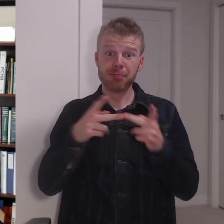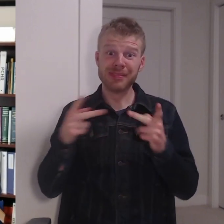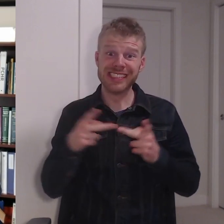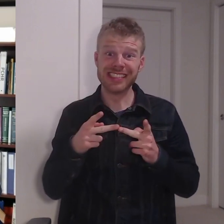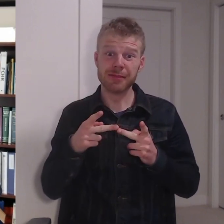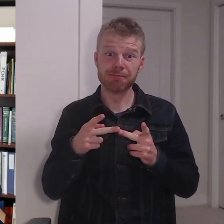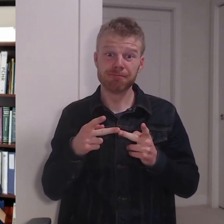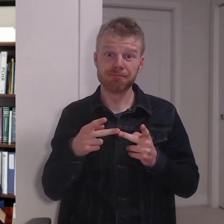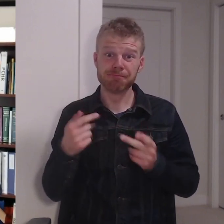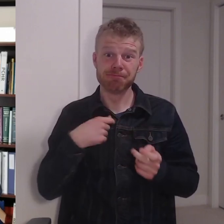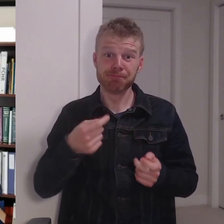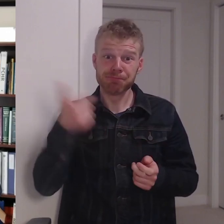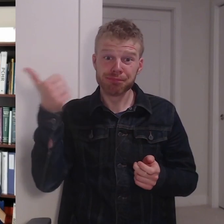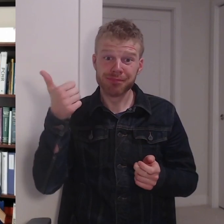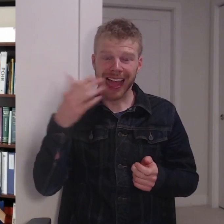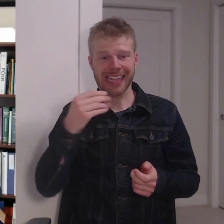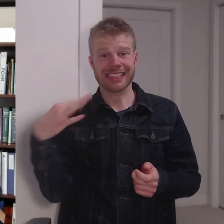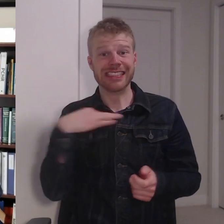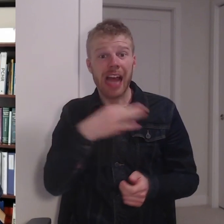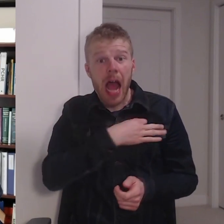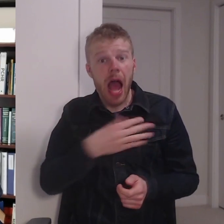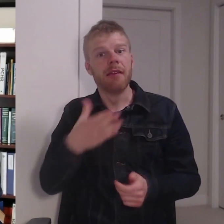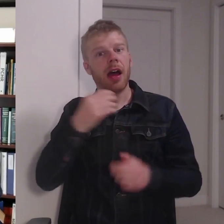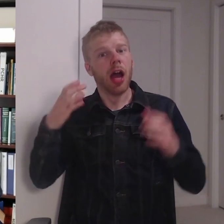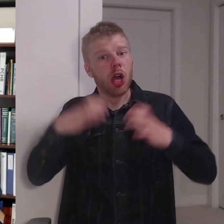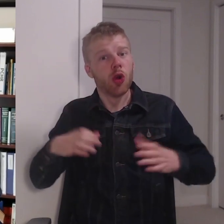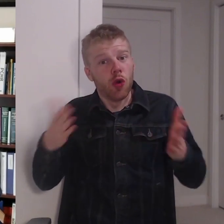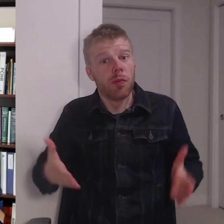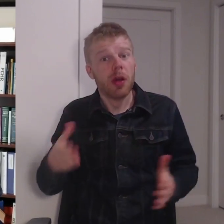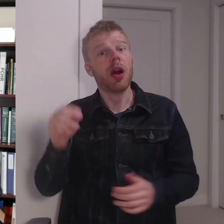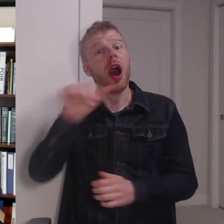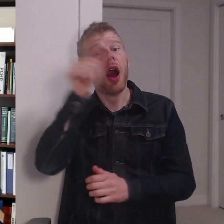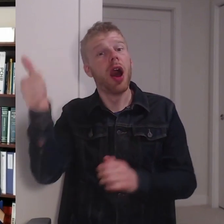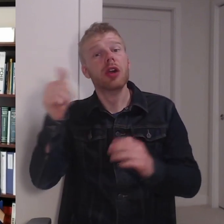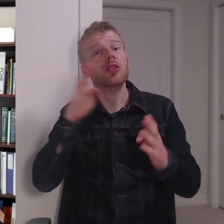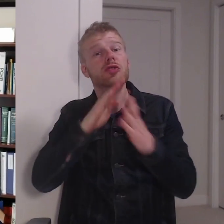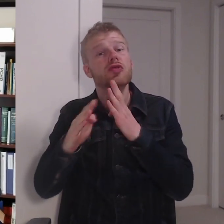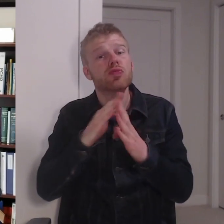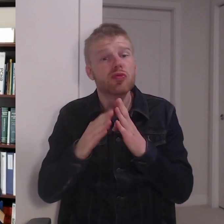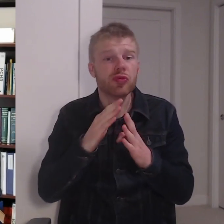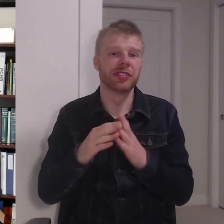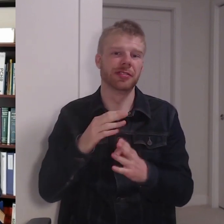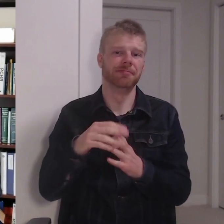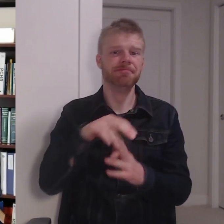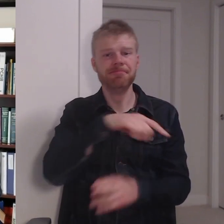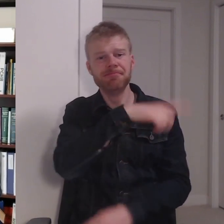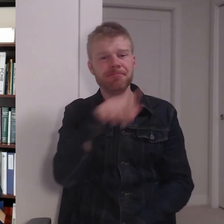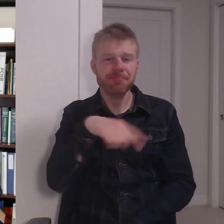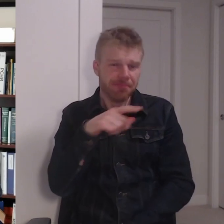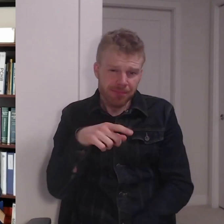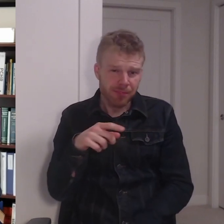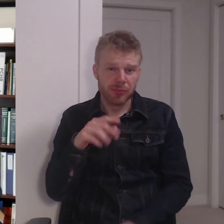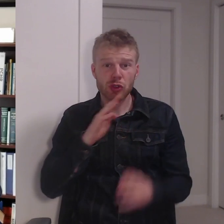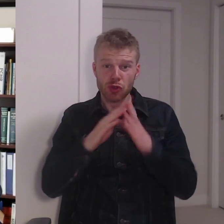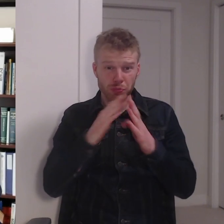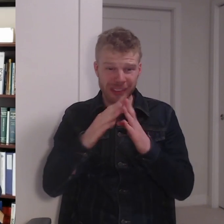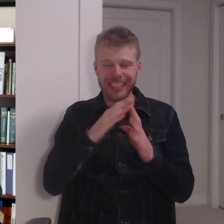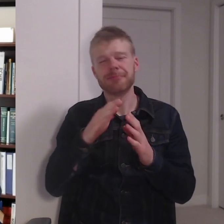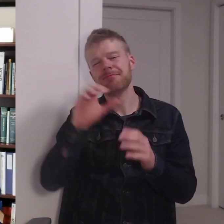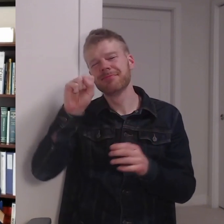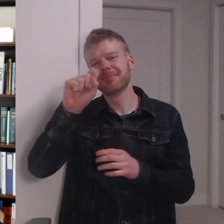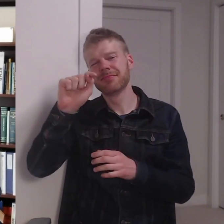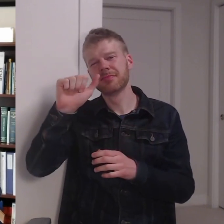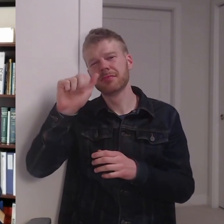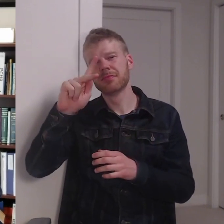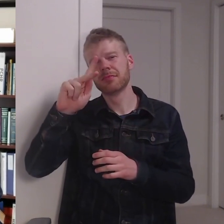including my position and the staff and the consumers and other community